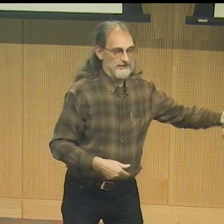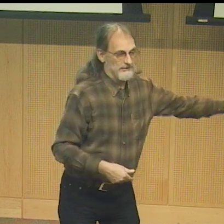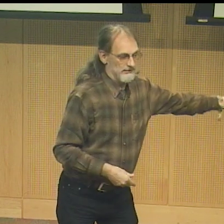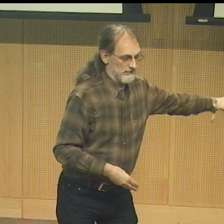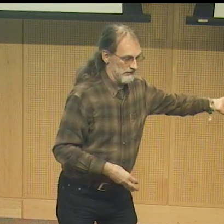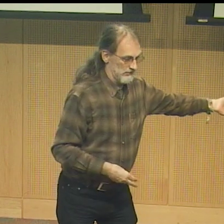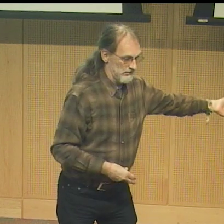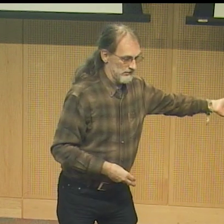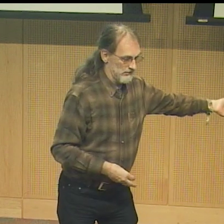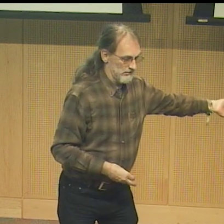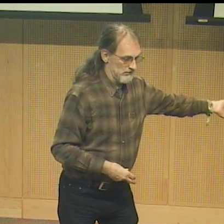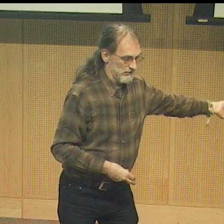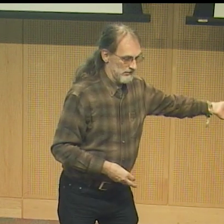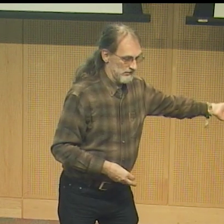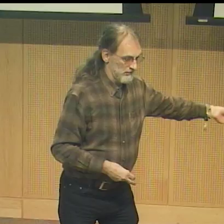and family of individuals.